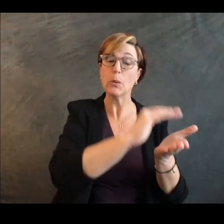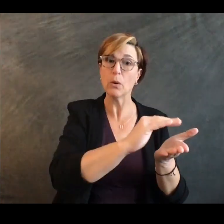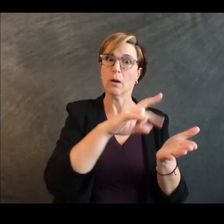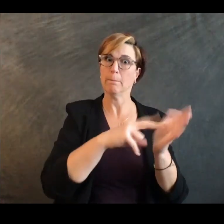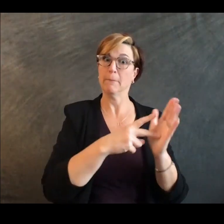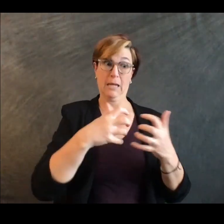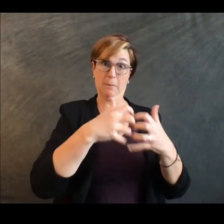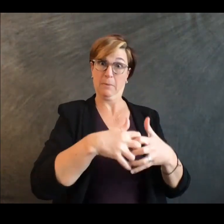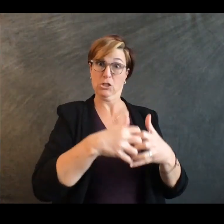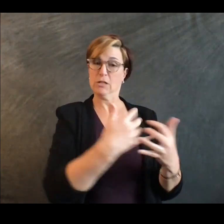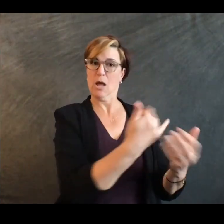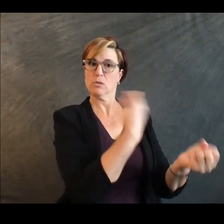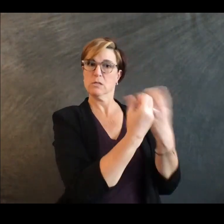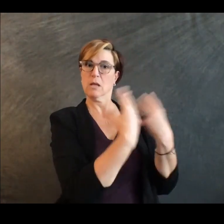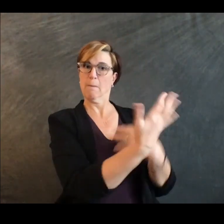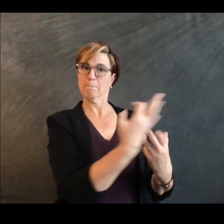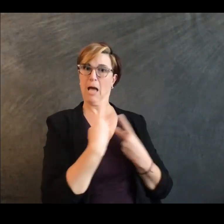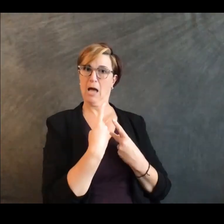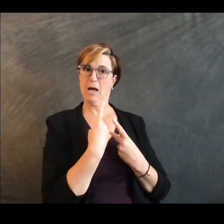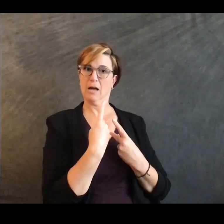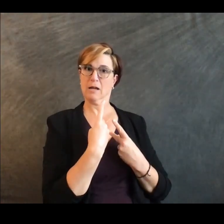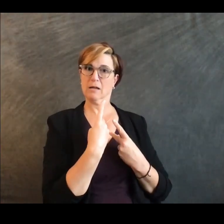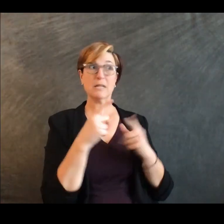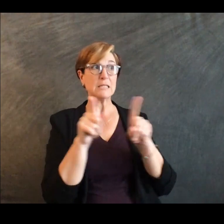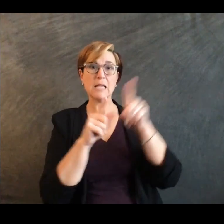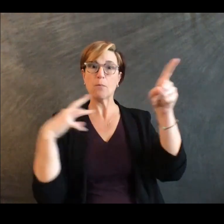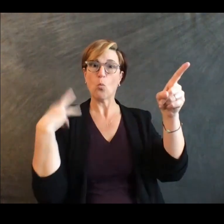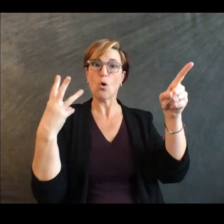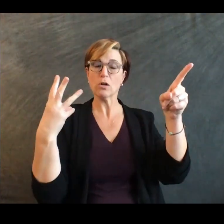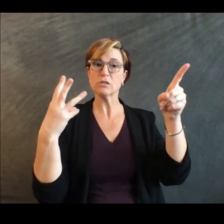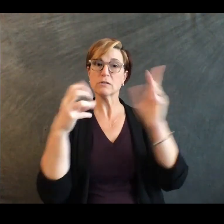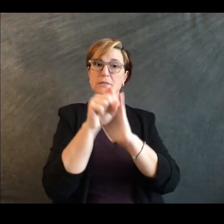State likewise and we have some others coming back so we're using them in areas